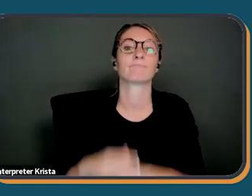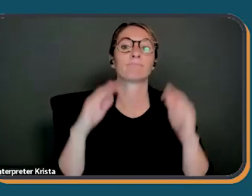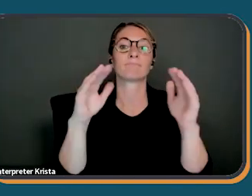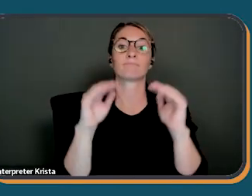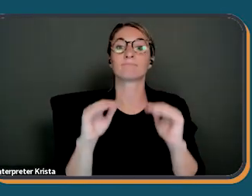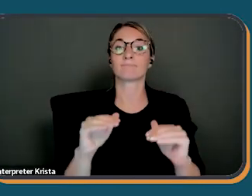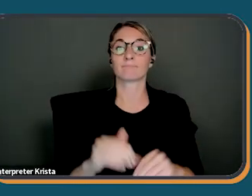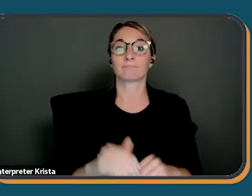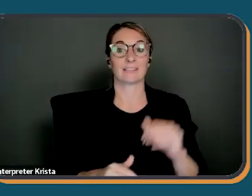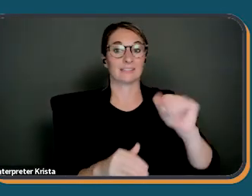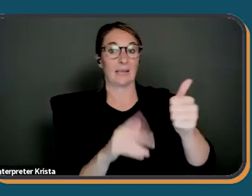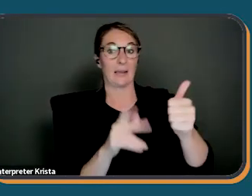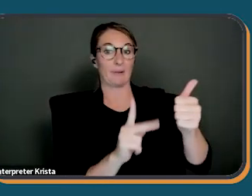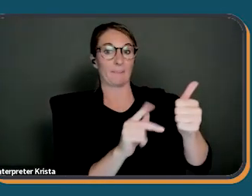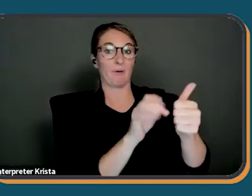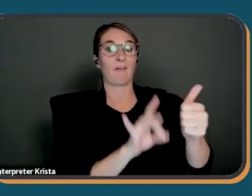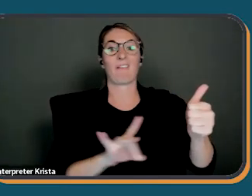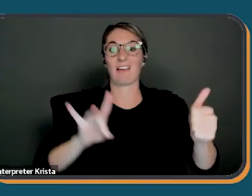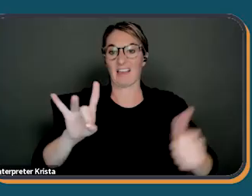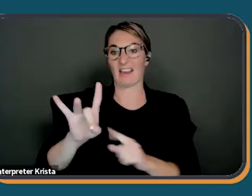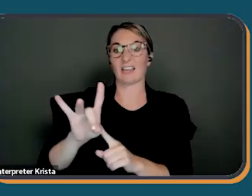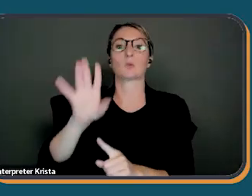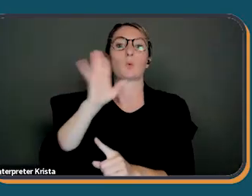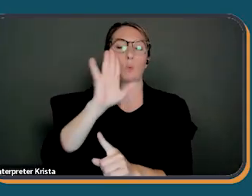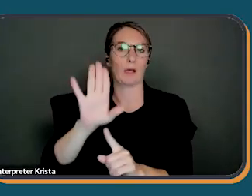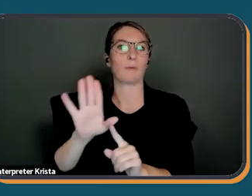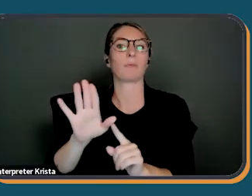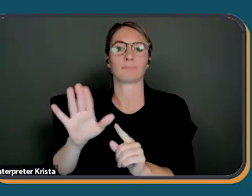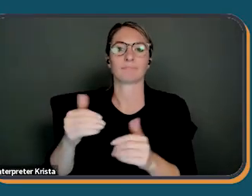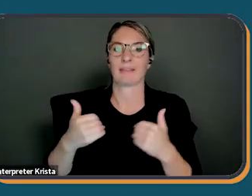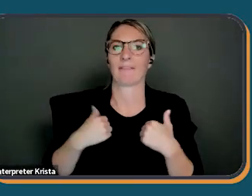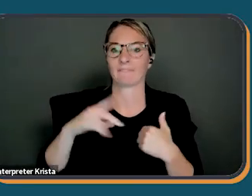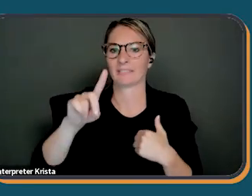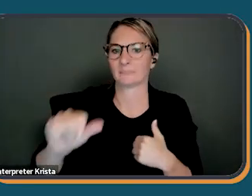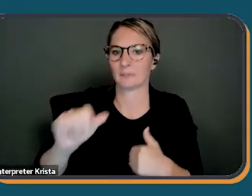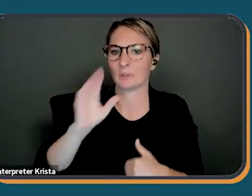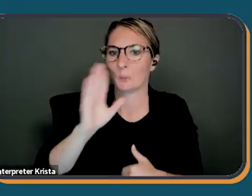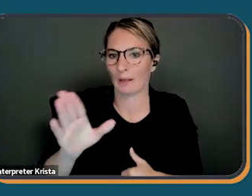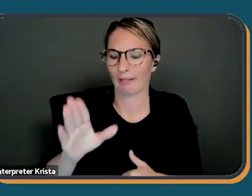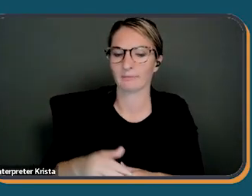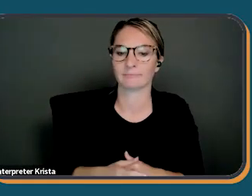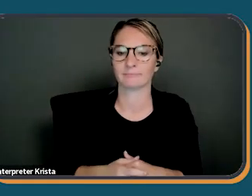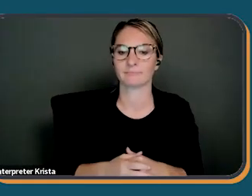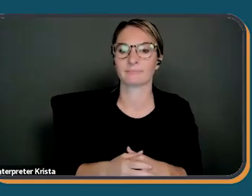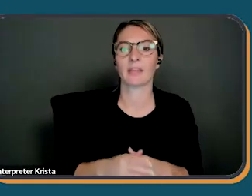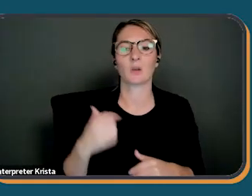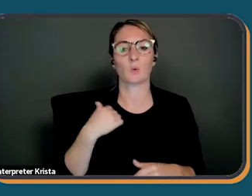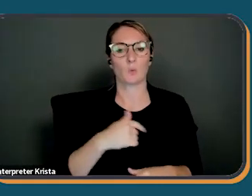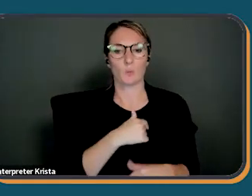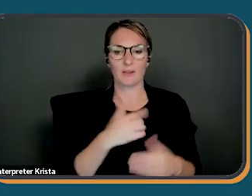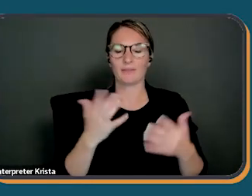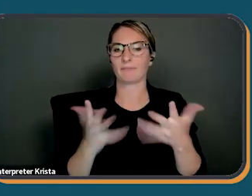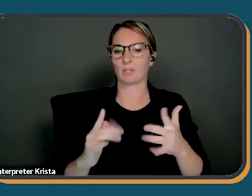and lower quality of care.